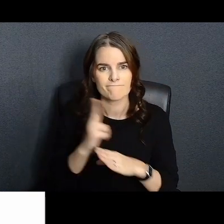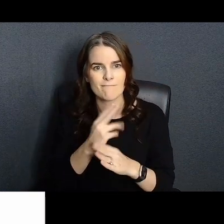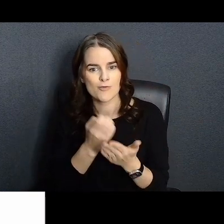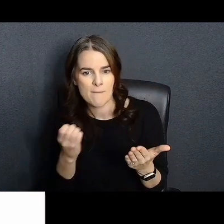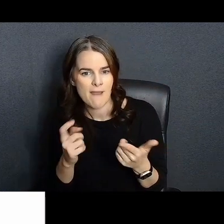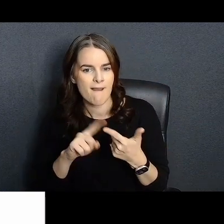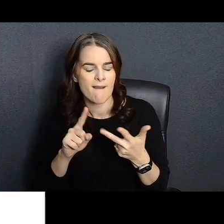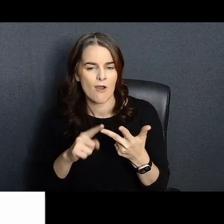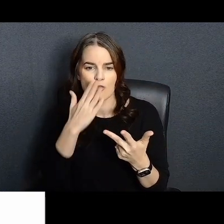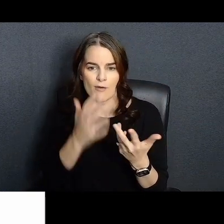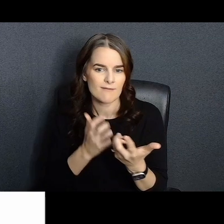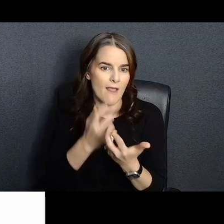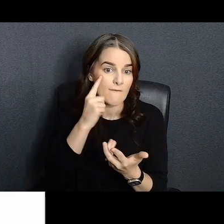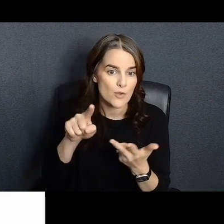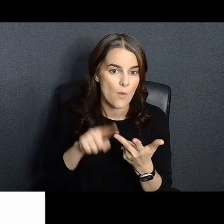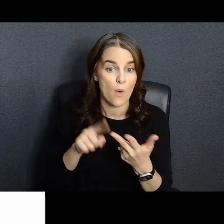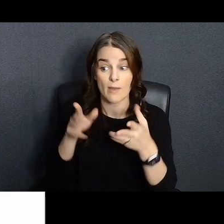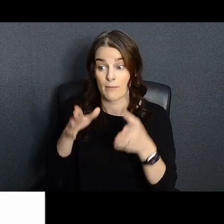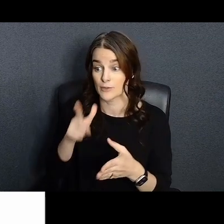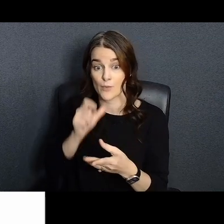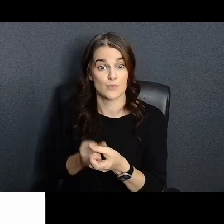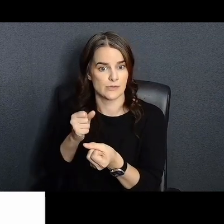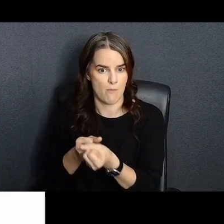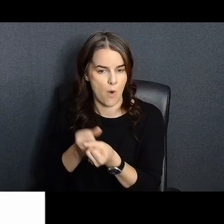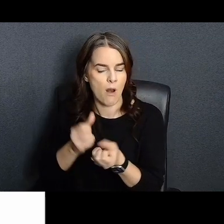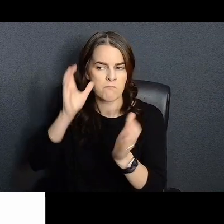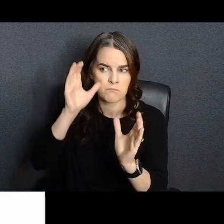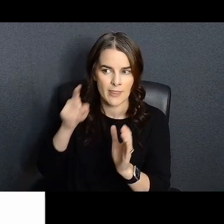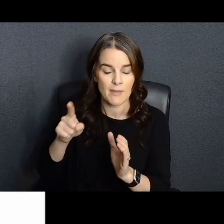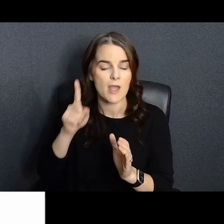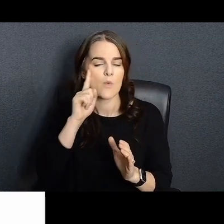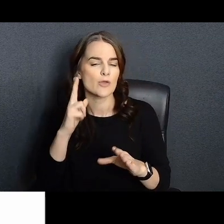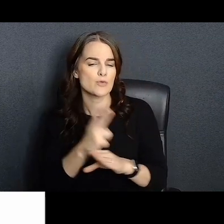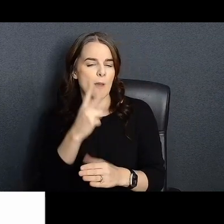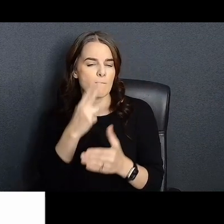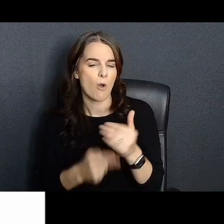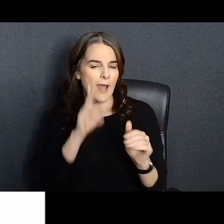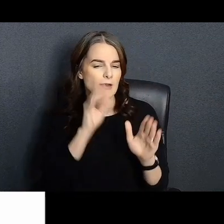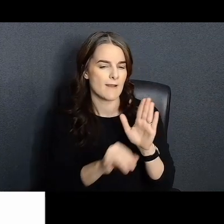person that you might support. You're also going to hear us use a variety of identity first and person first language.